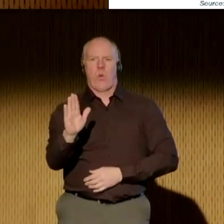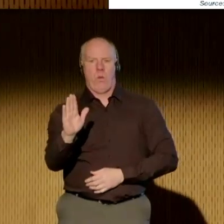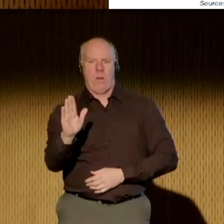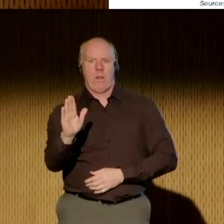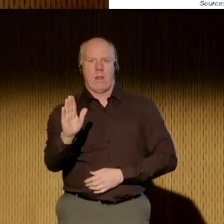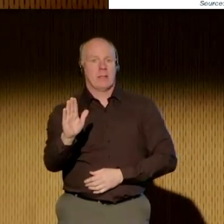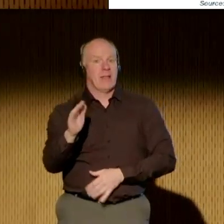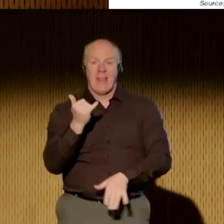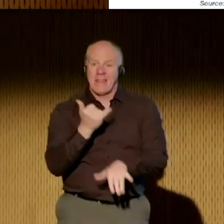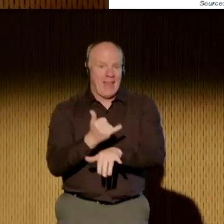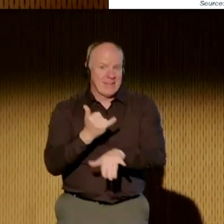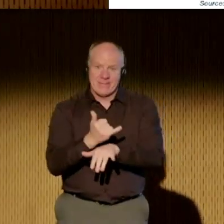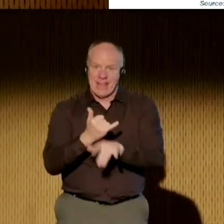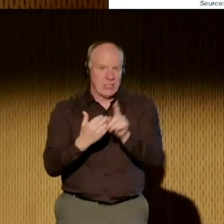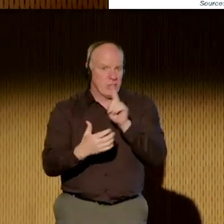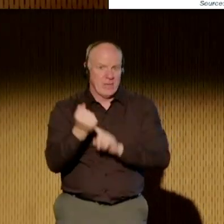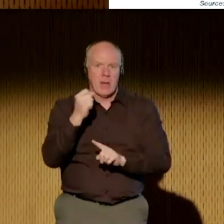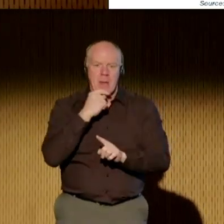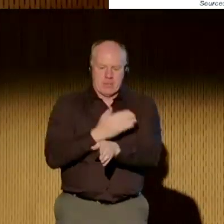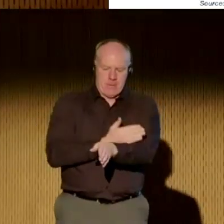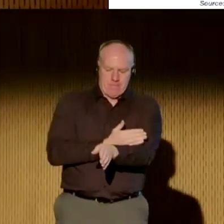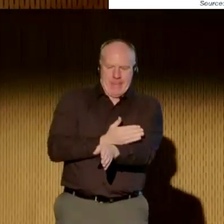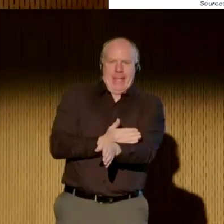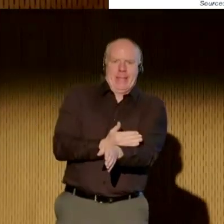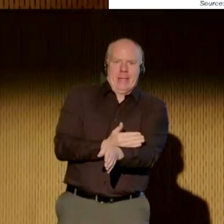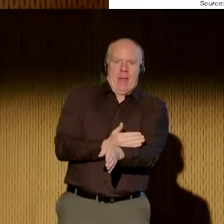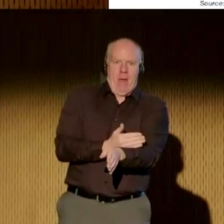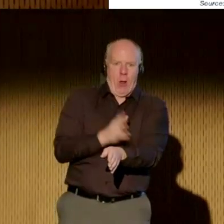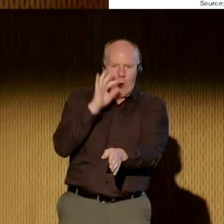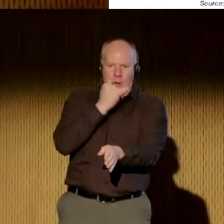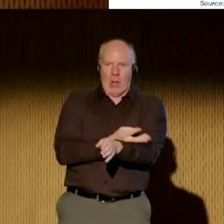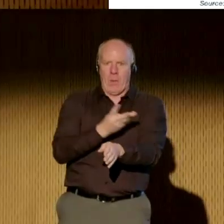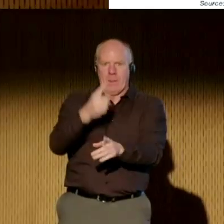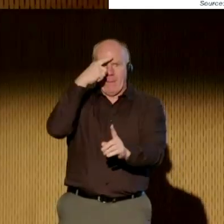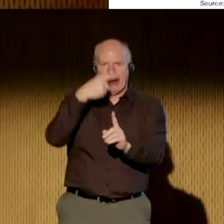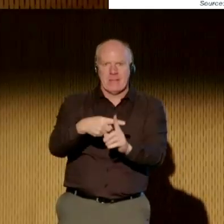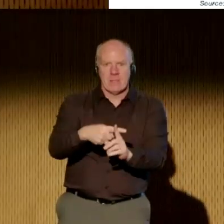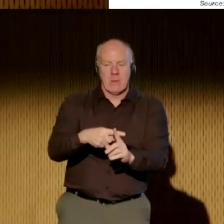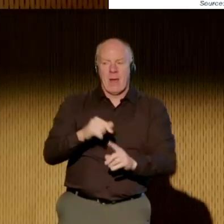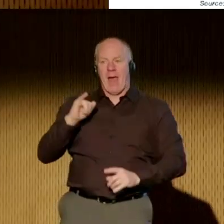there yet but we are at the beginning of something promising. So the i-teach lab project is still in